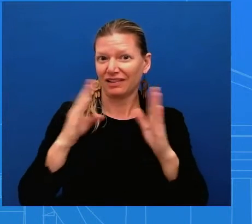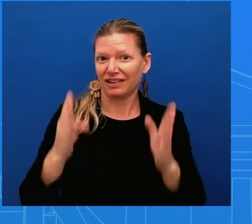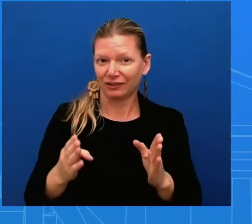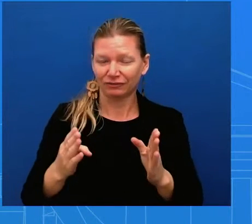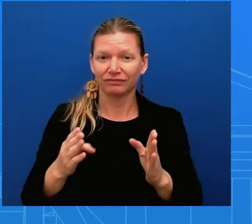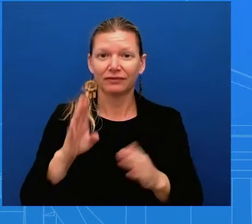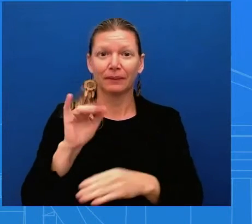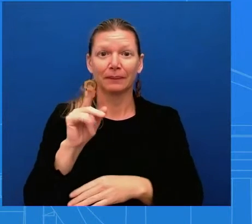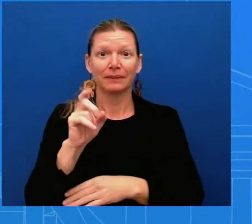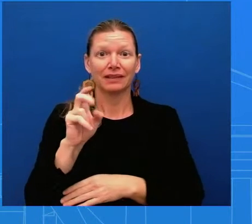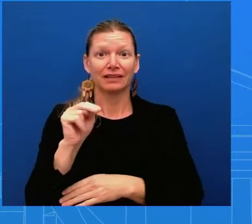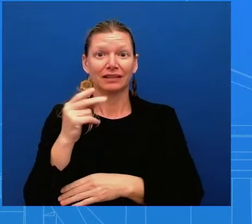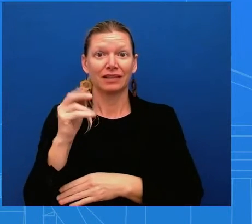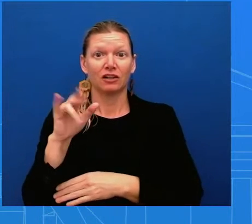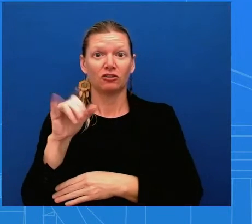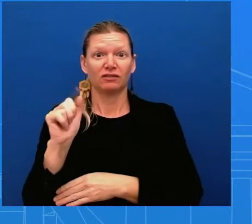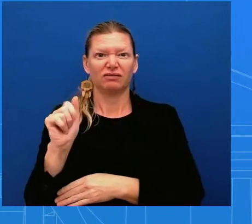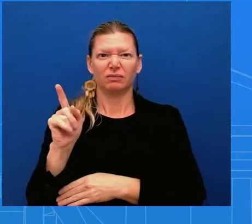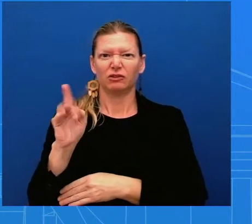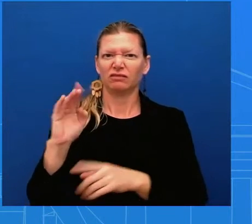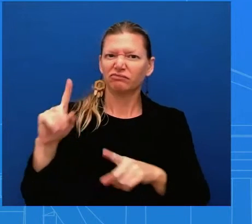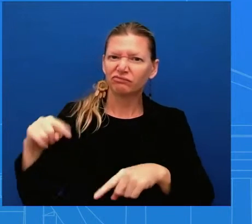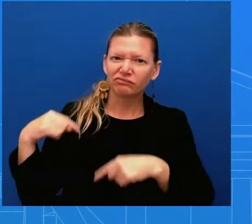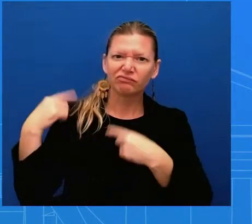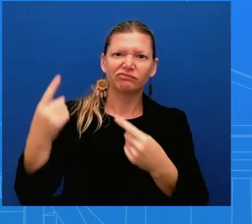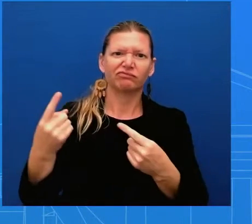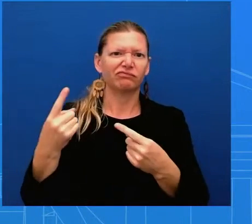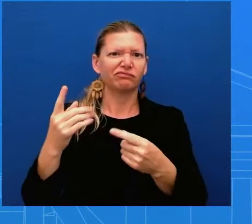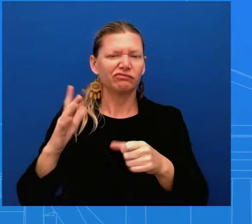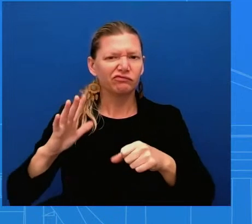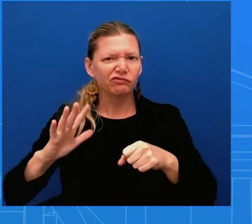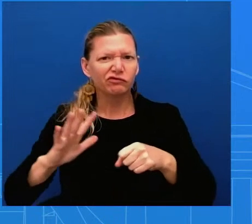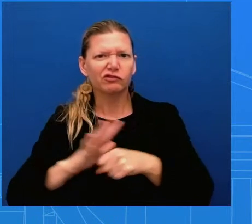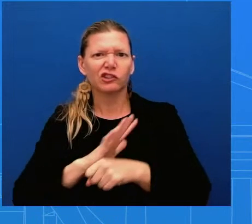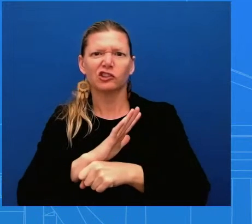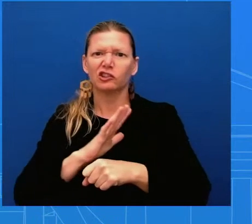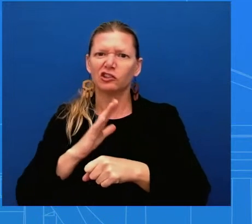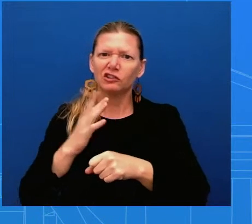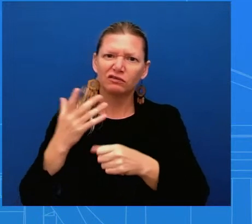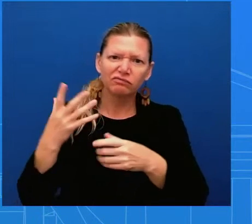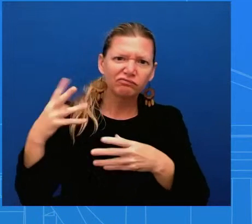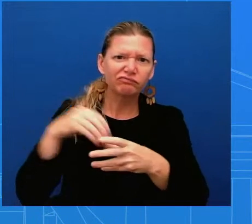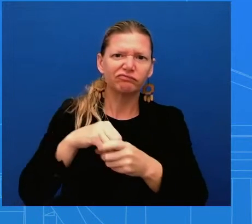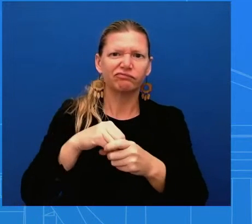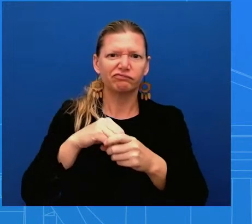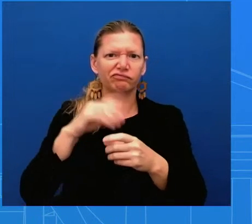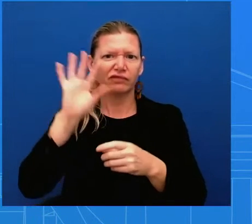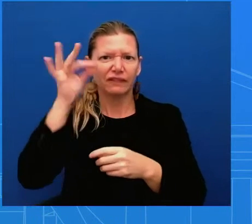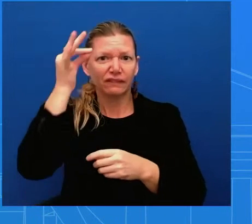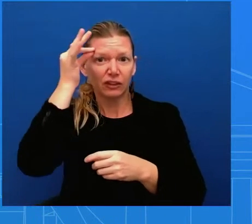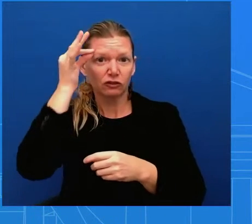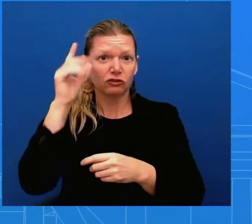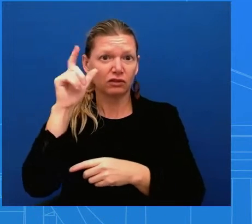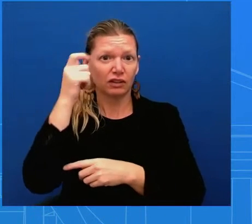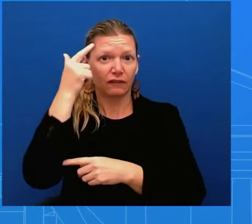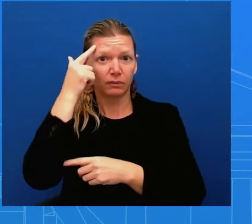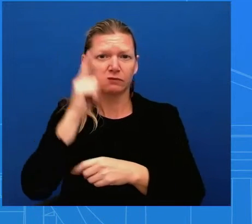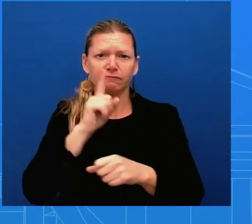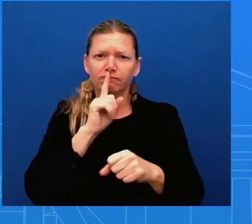to ensure the promise of America for all AA and NHPI communities, including by using an executive order